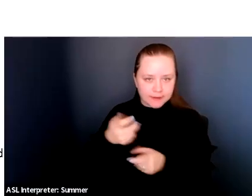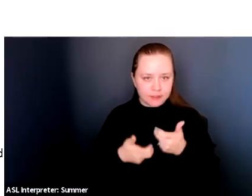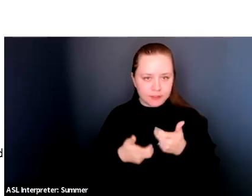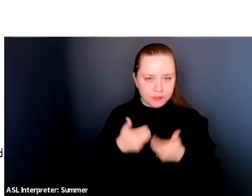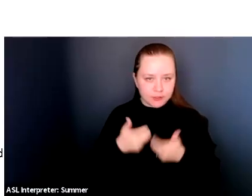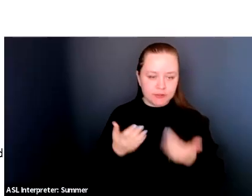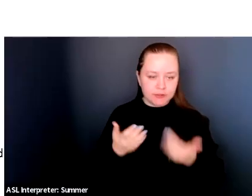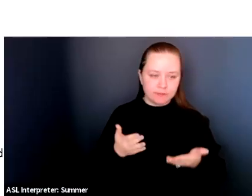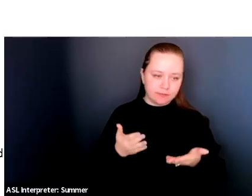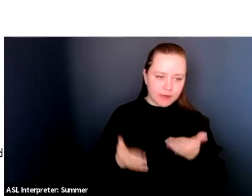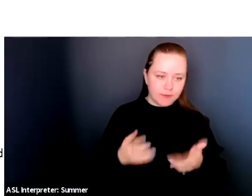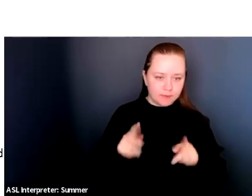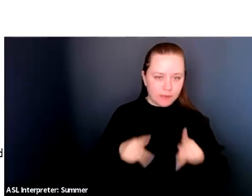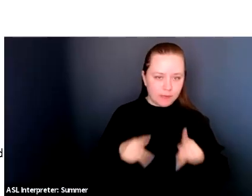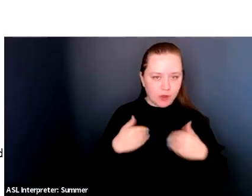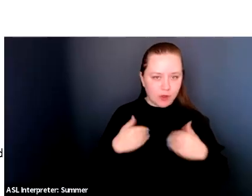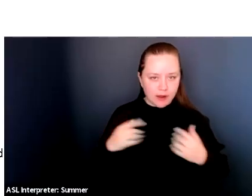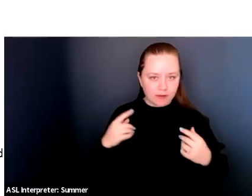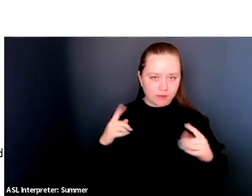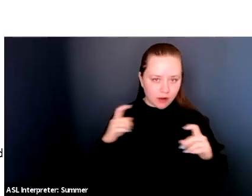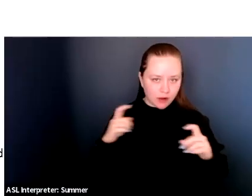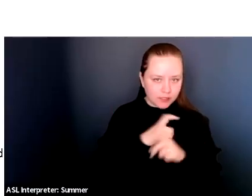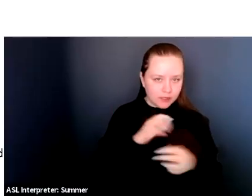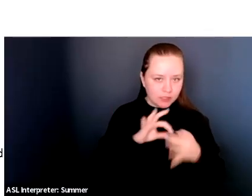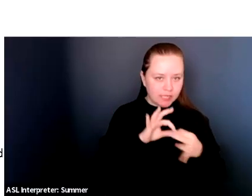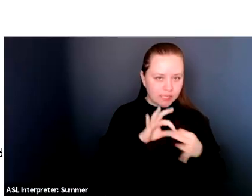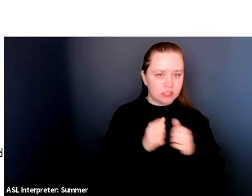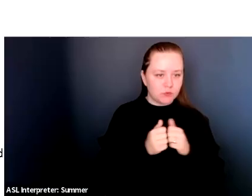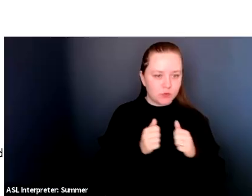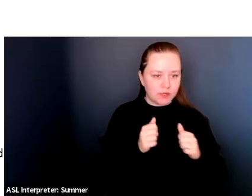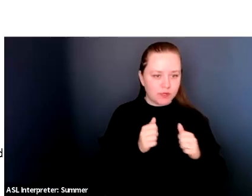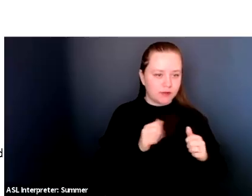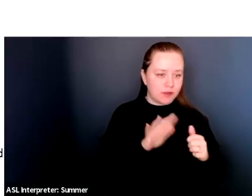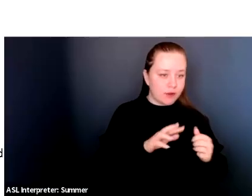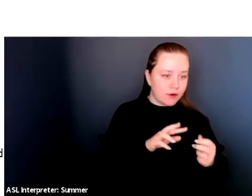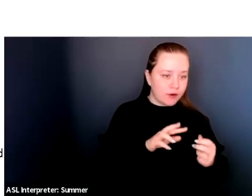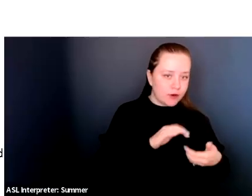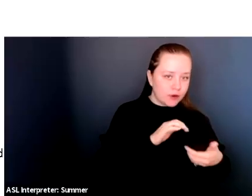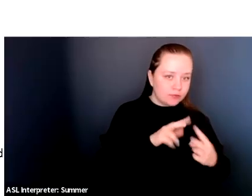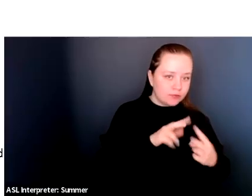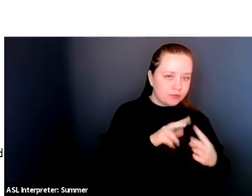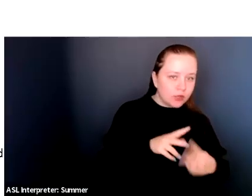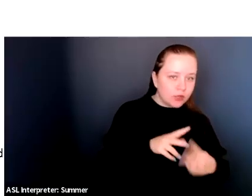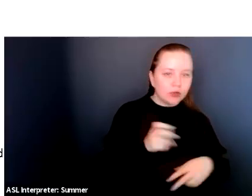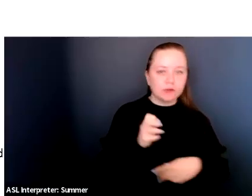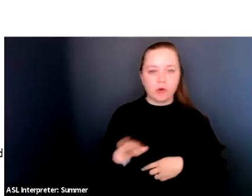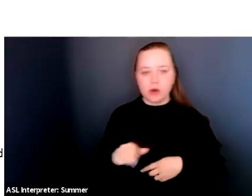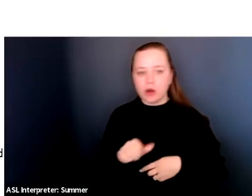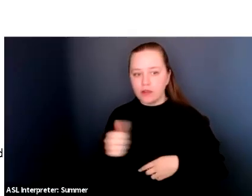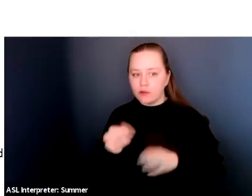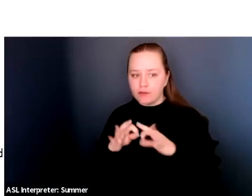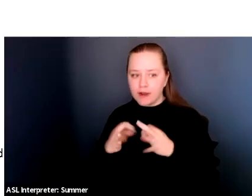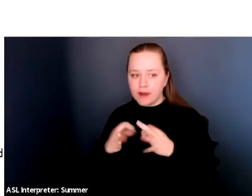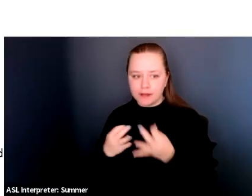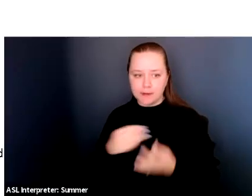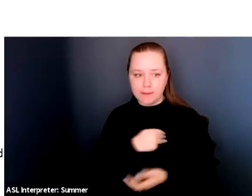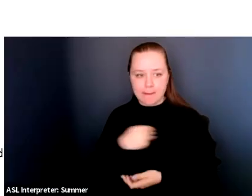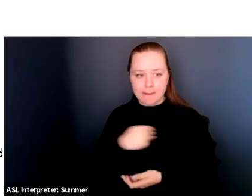with not just their intimate partner, but with other caregivers and family members, looking for caregiver areas of abuse and coercion.